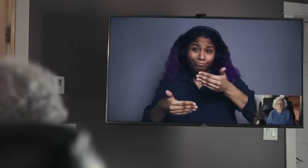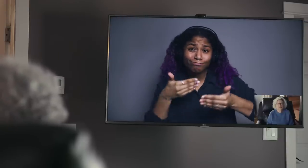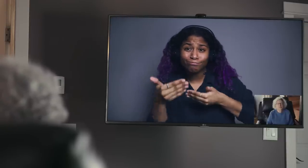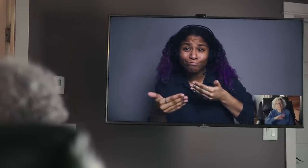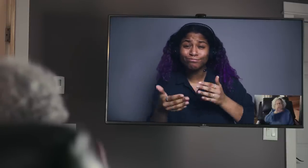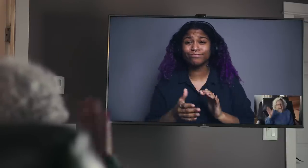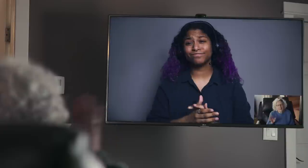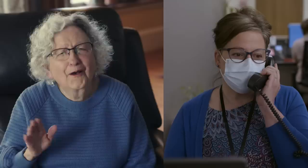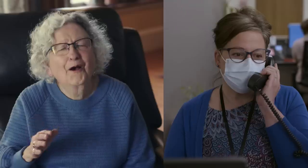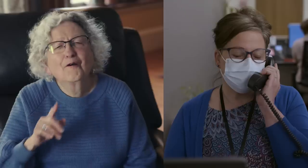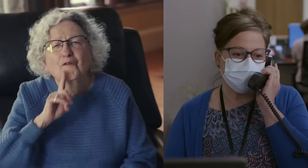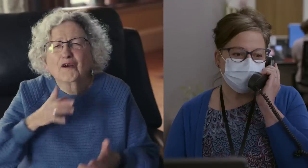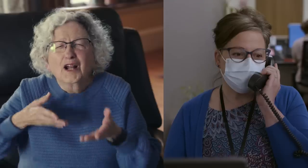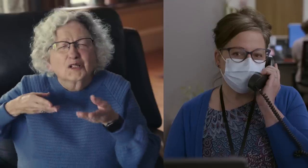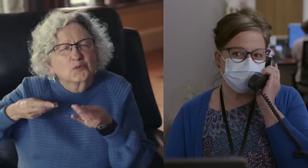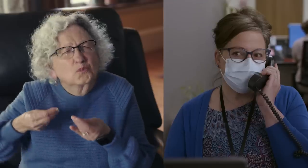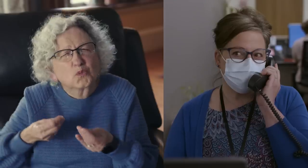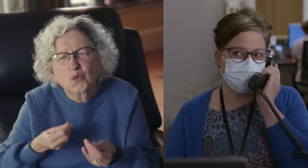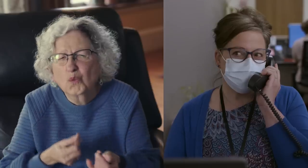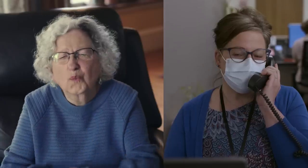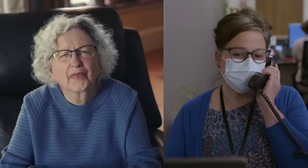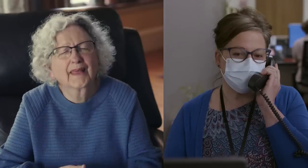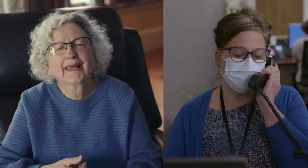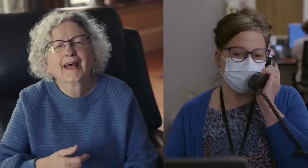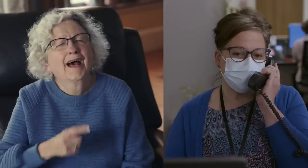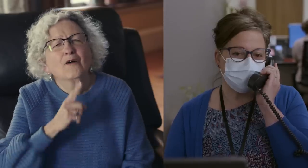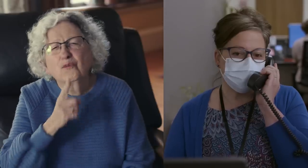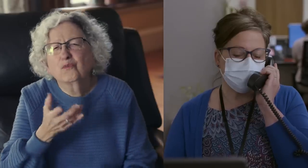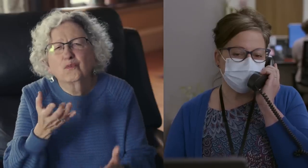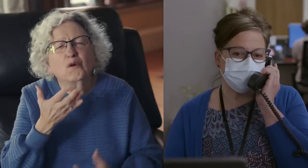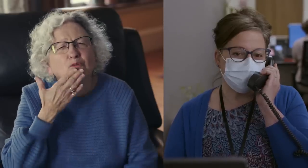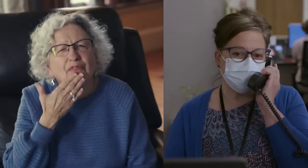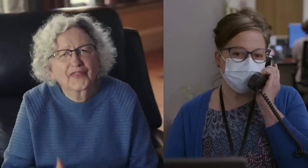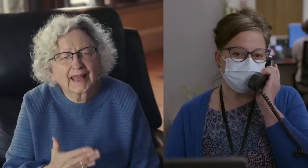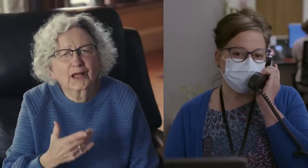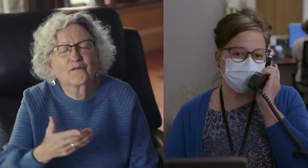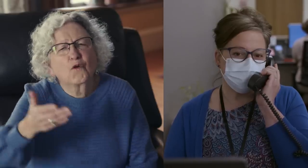be communicated back to the referral agency. Hello! It went really well.